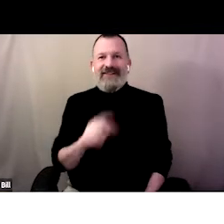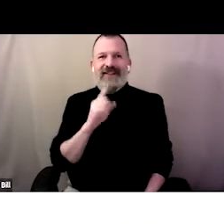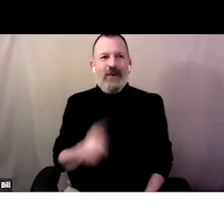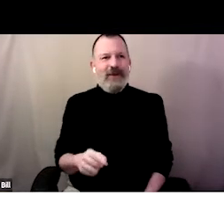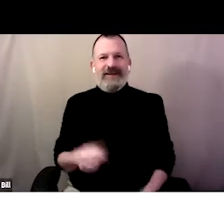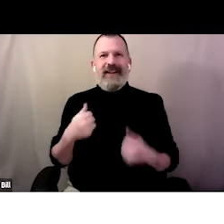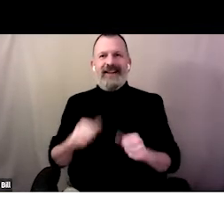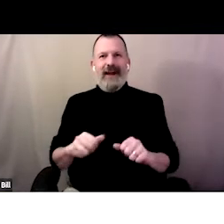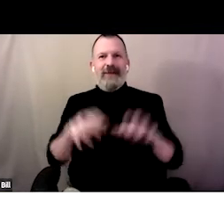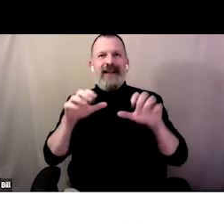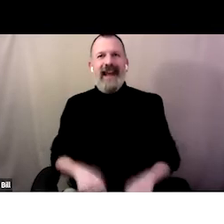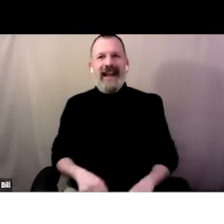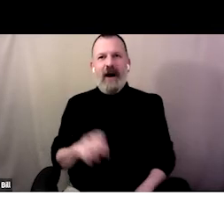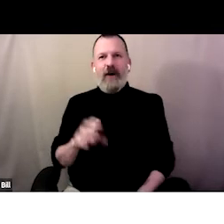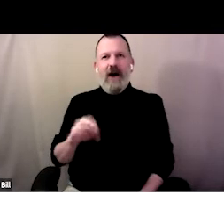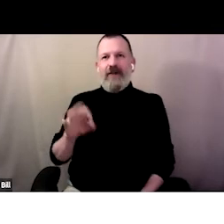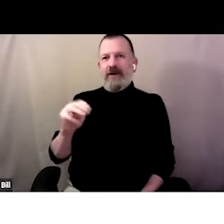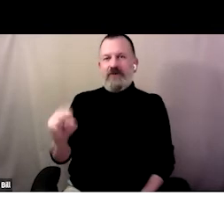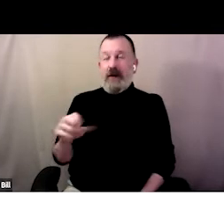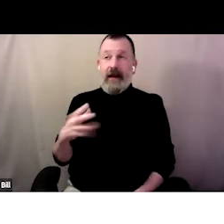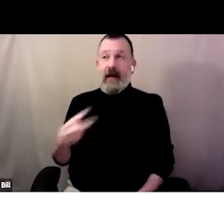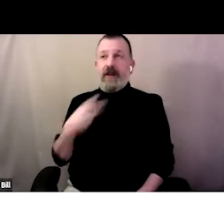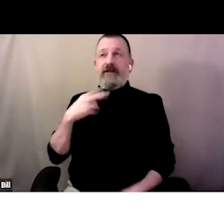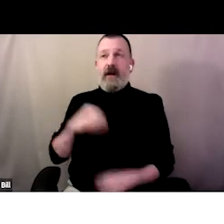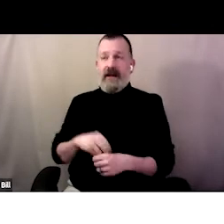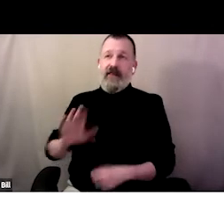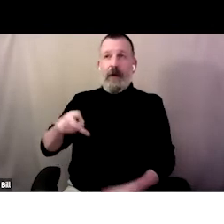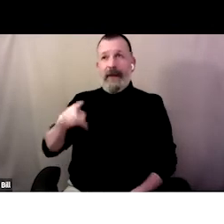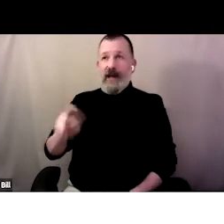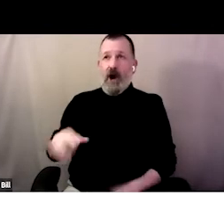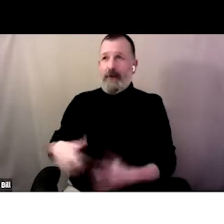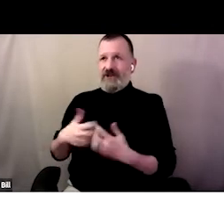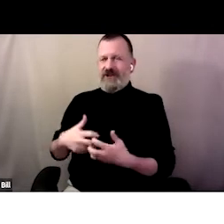stuck into the Microsoft PR machine doesn't make a lot of sense now.